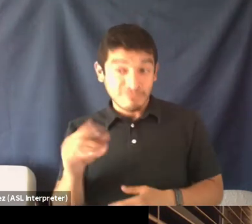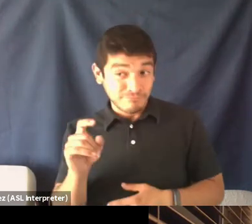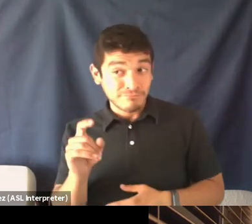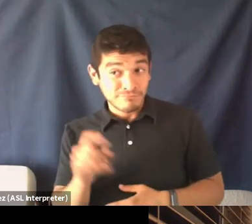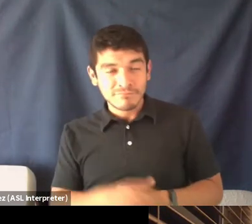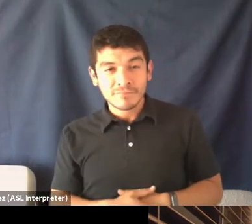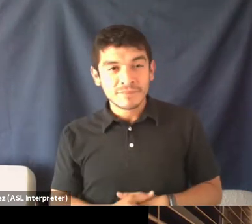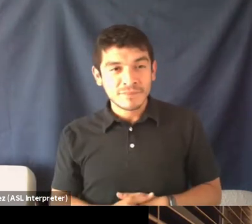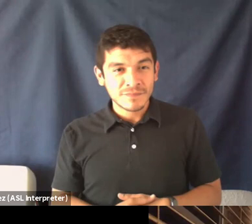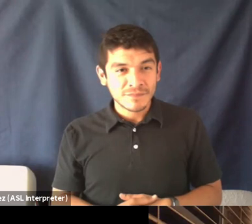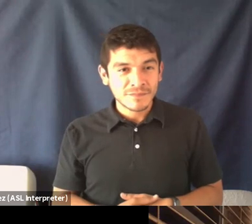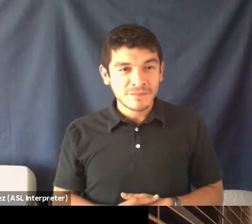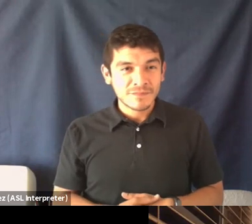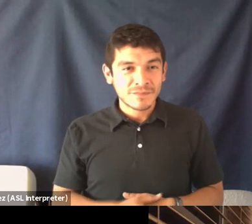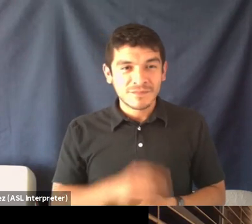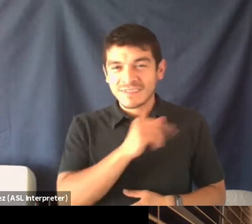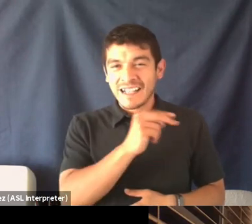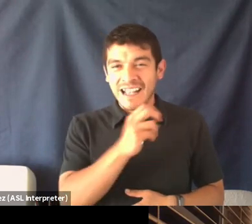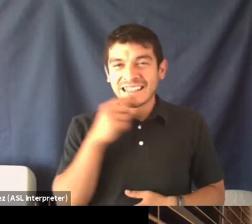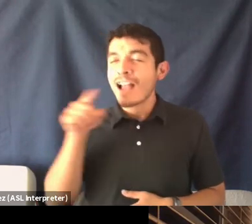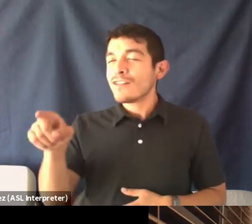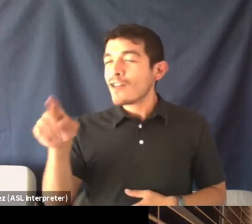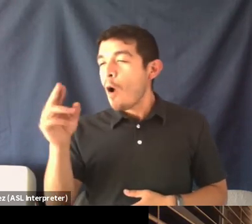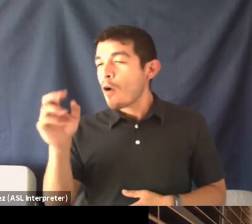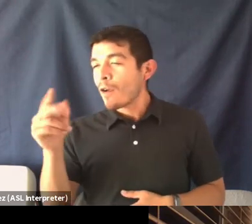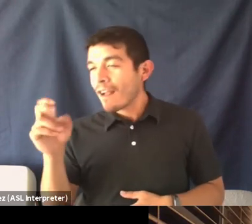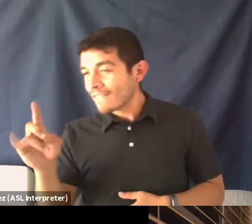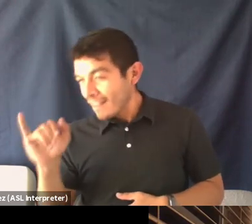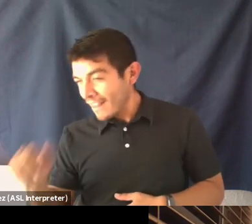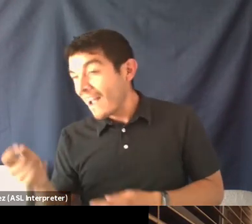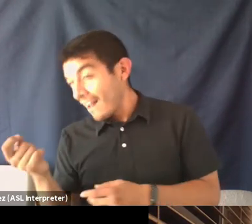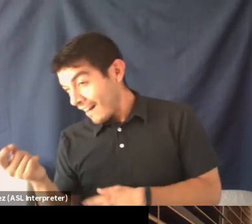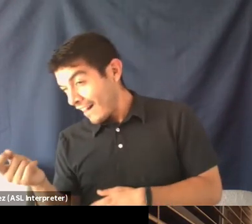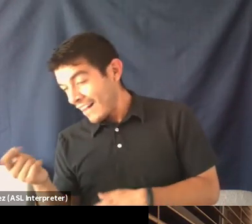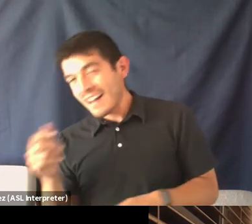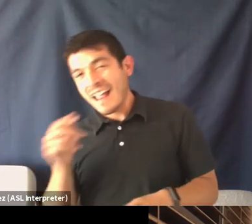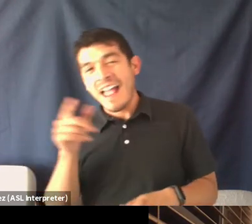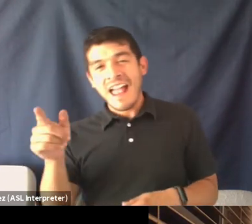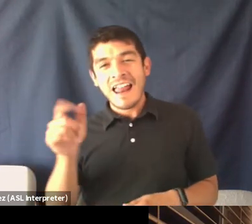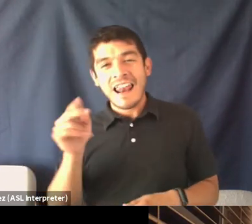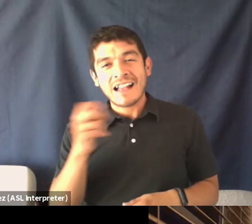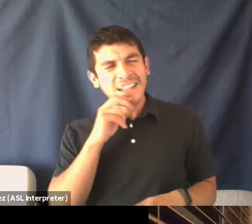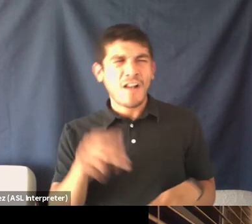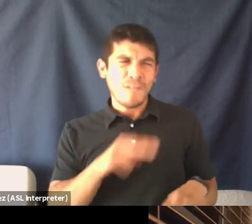You choreographed that a little Of course, well, I think there's elements, especially with the clubs,